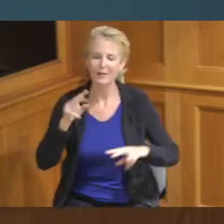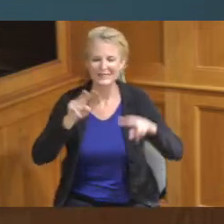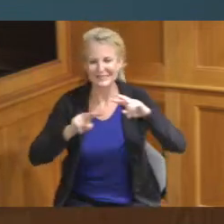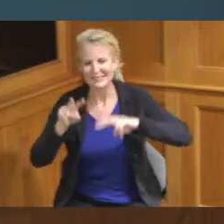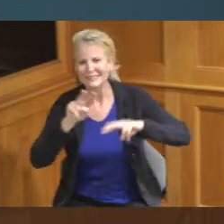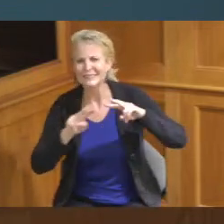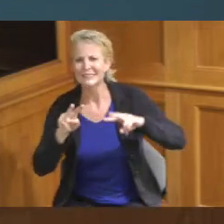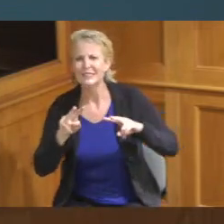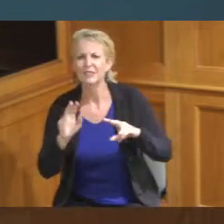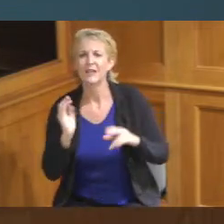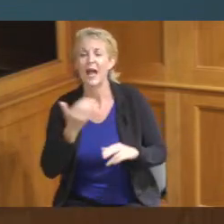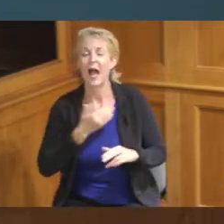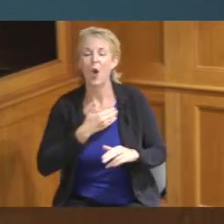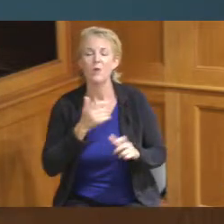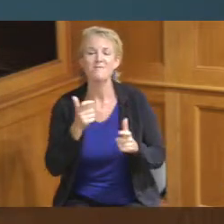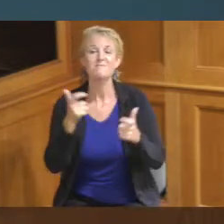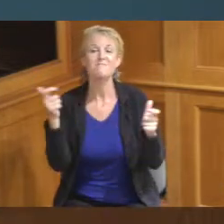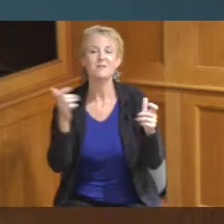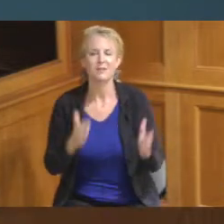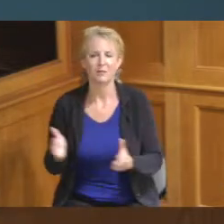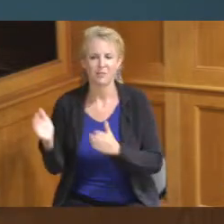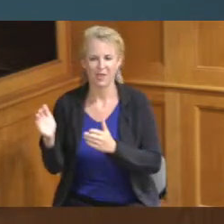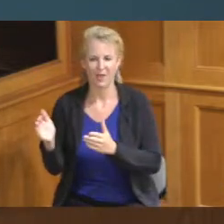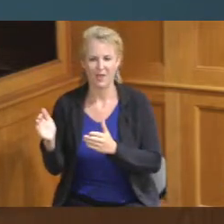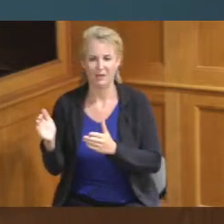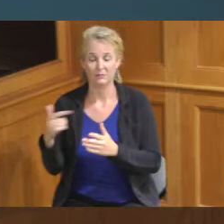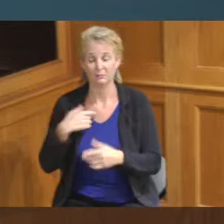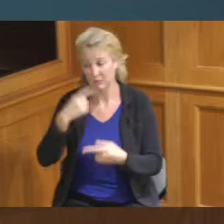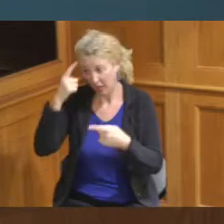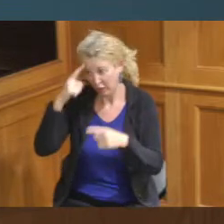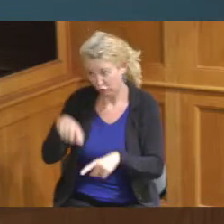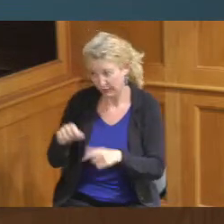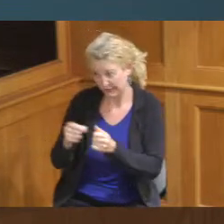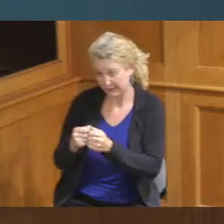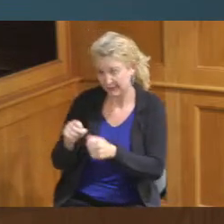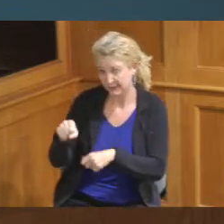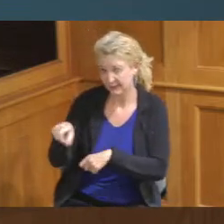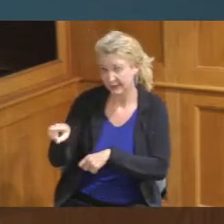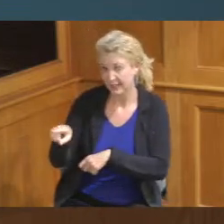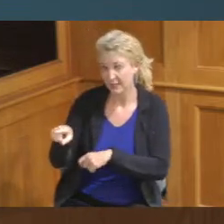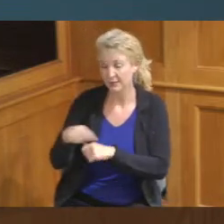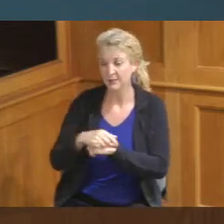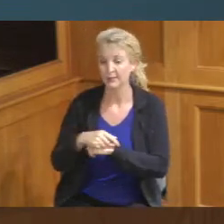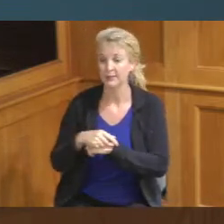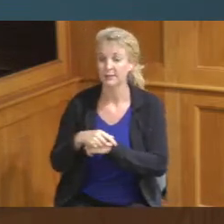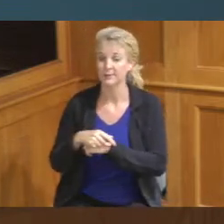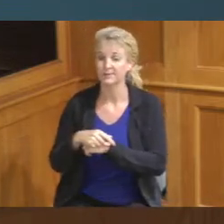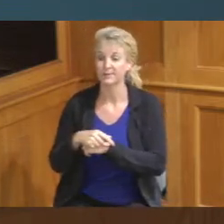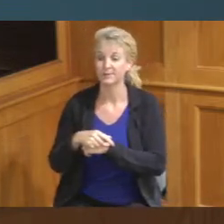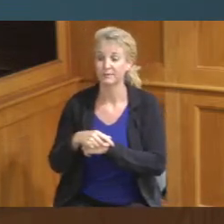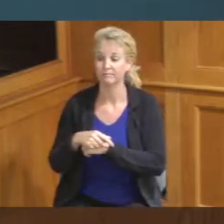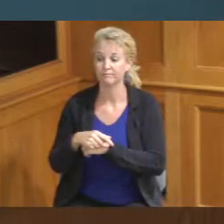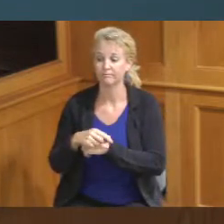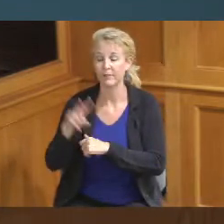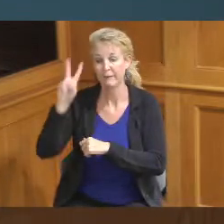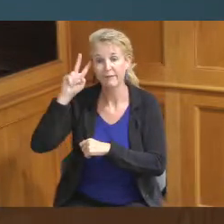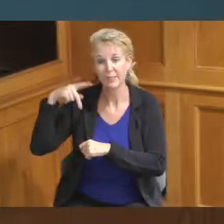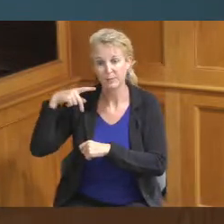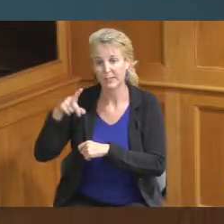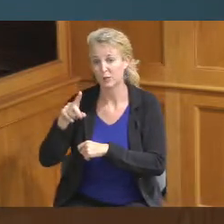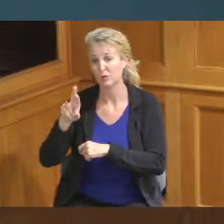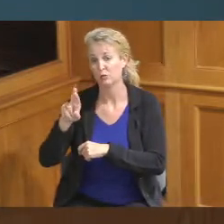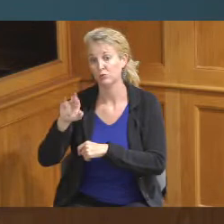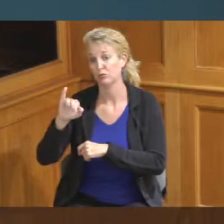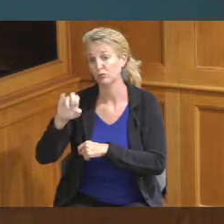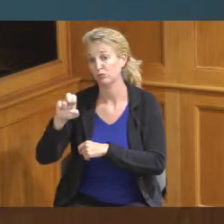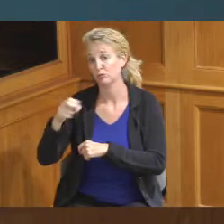the plan and I agree with you in in the part Vice President Driehaus and we've got some other things